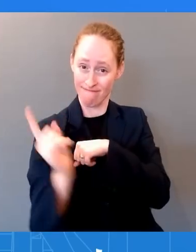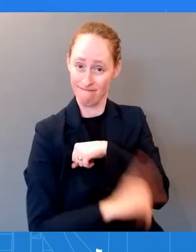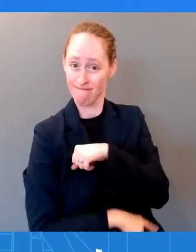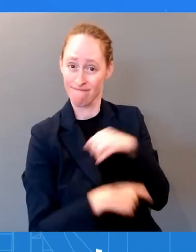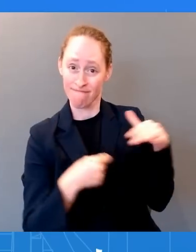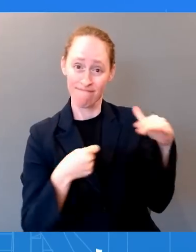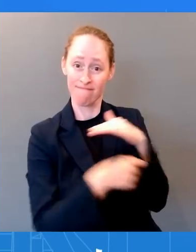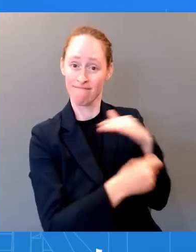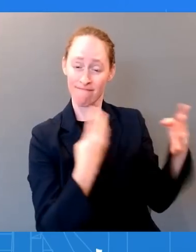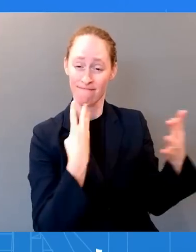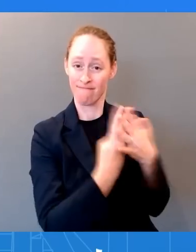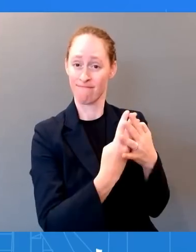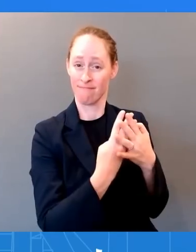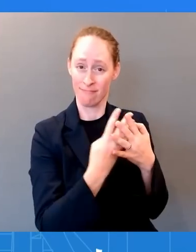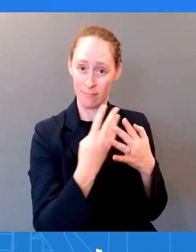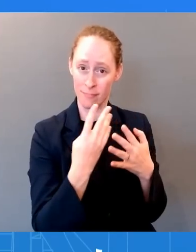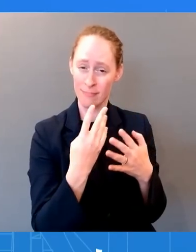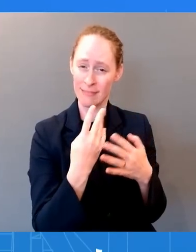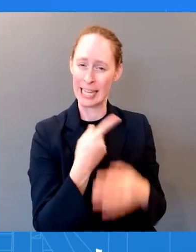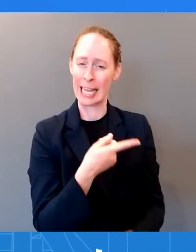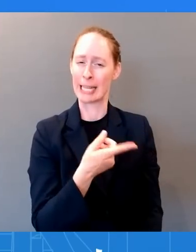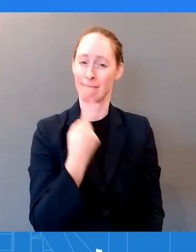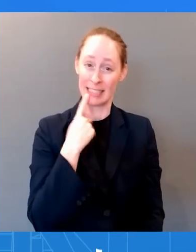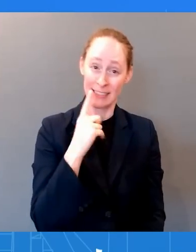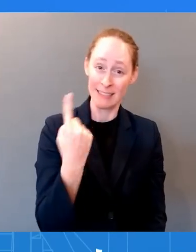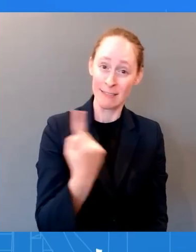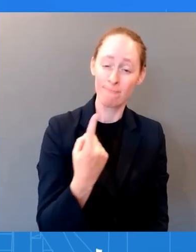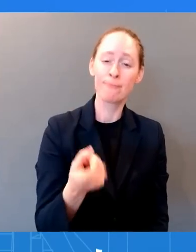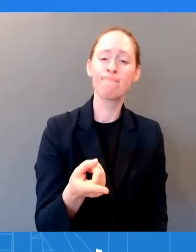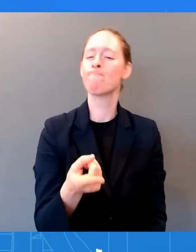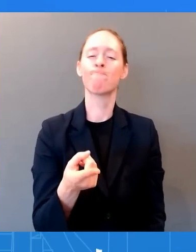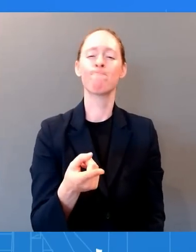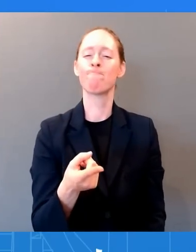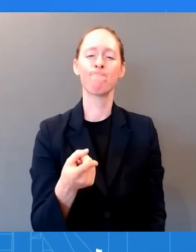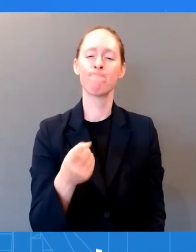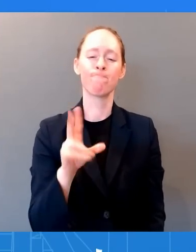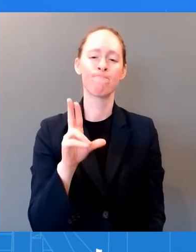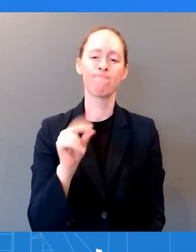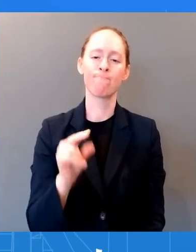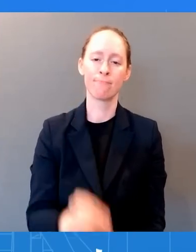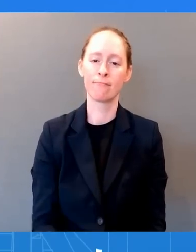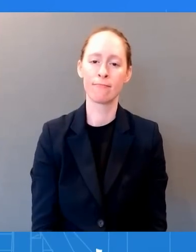President Biden announced 17 sentences, commutations, and three pardons,